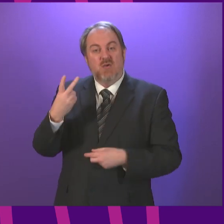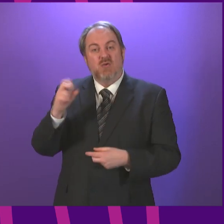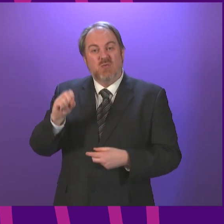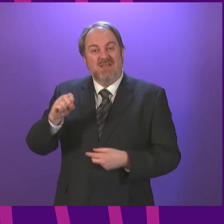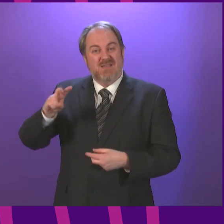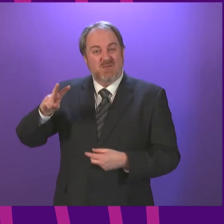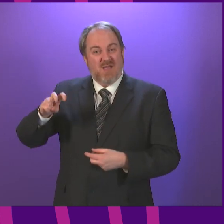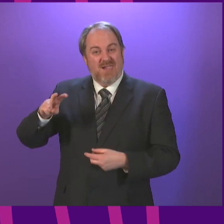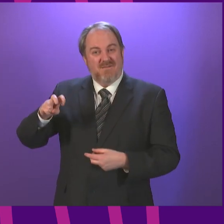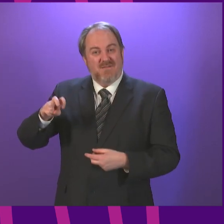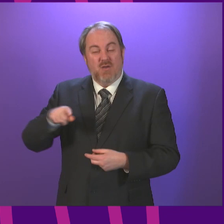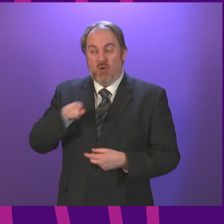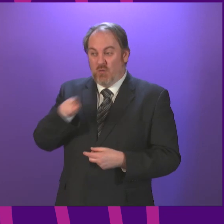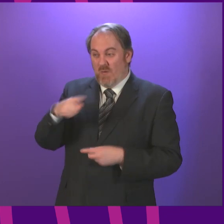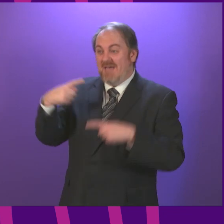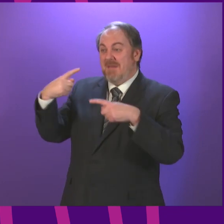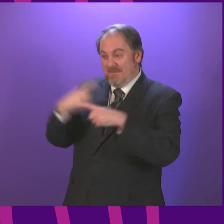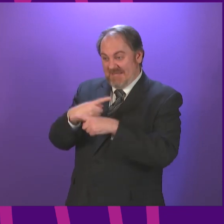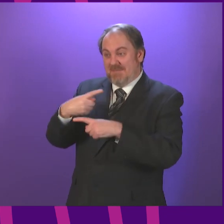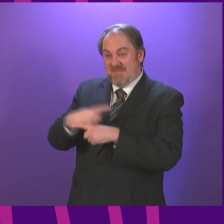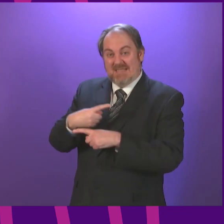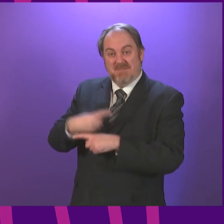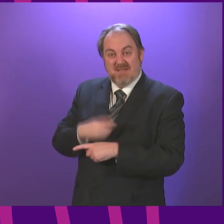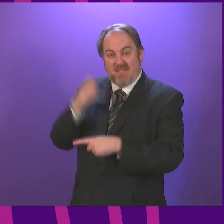time that she has been First Minister.